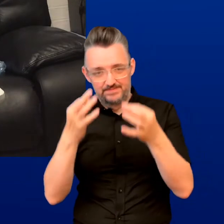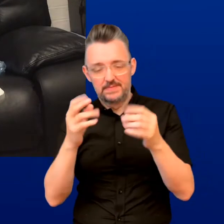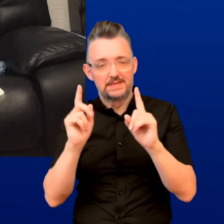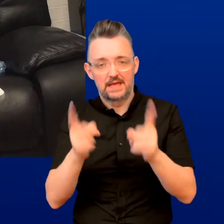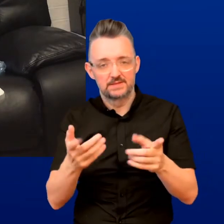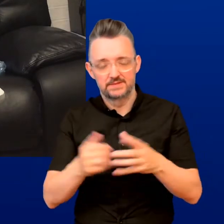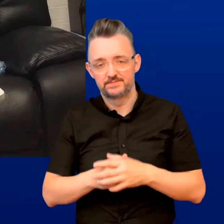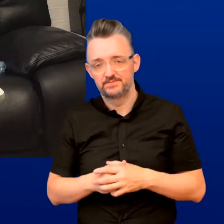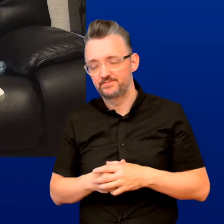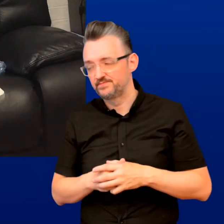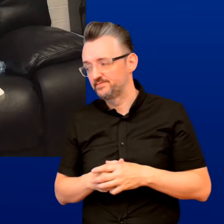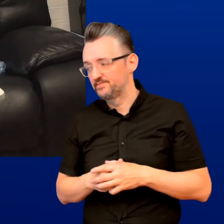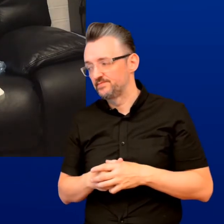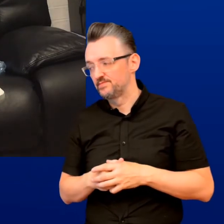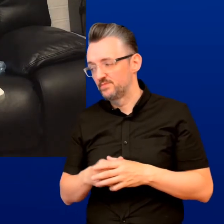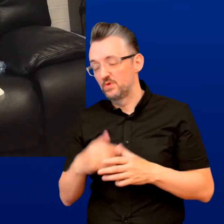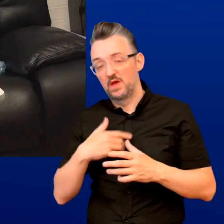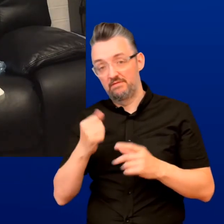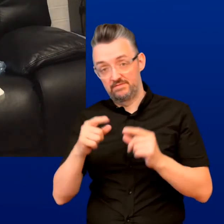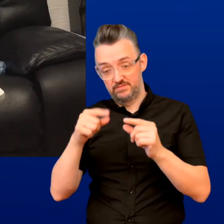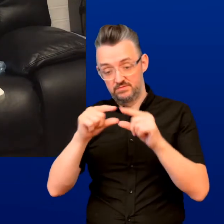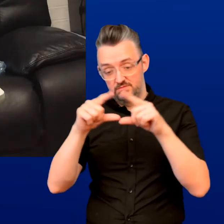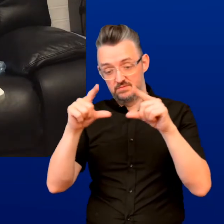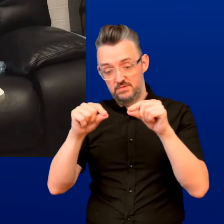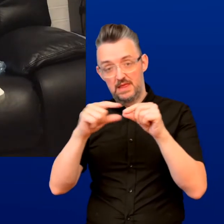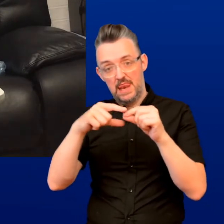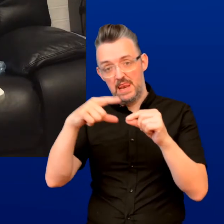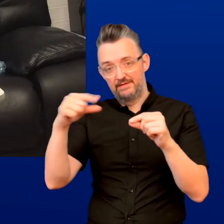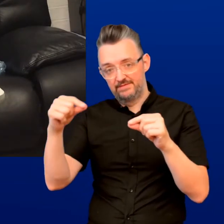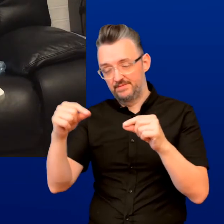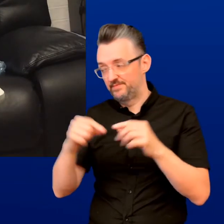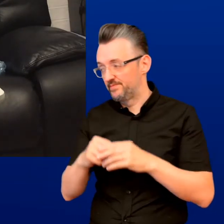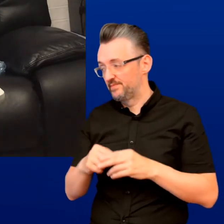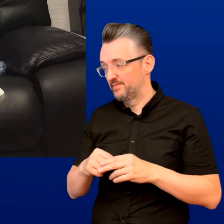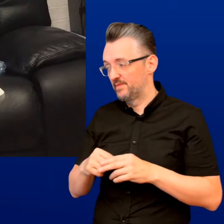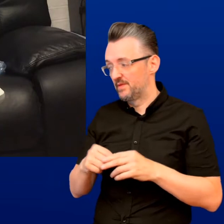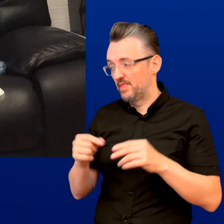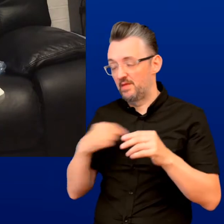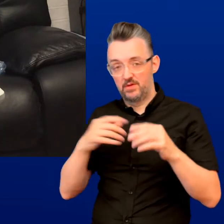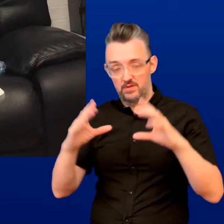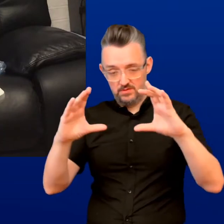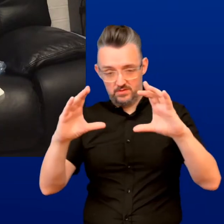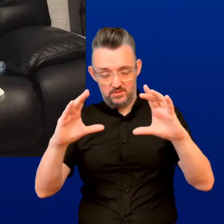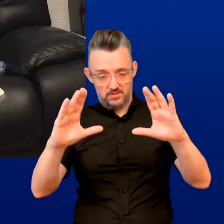So, I got this leaf shape then I held it onto the edge of